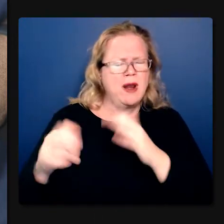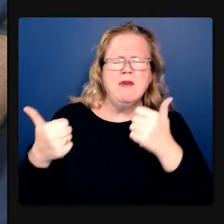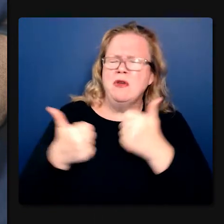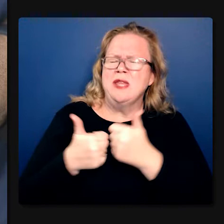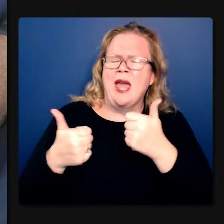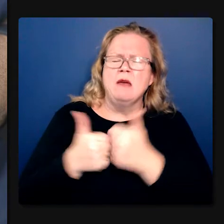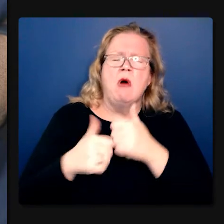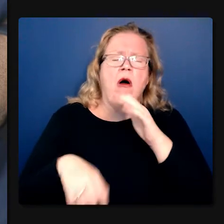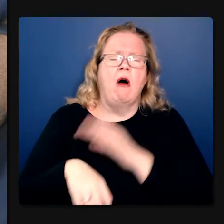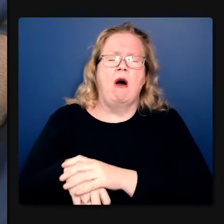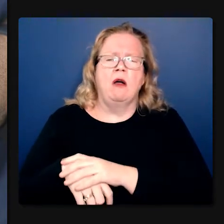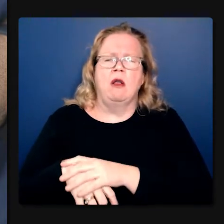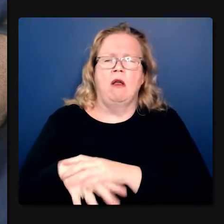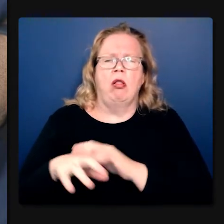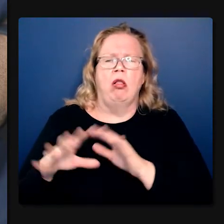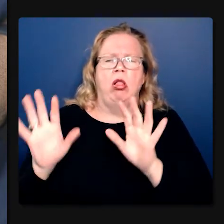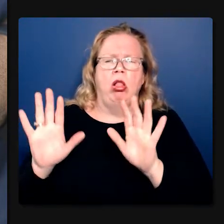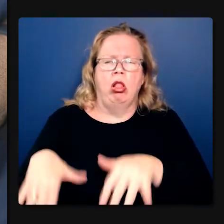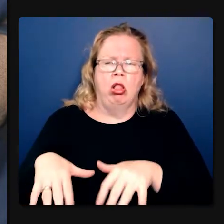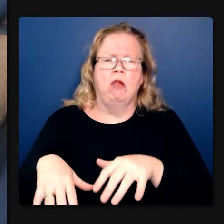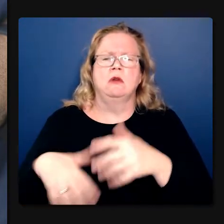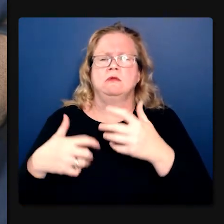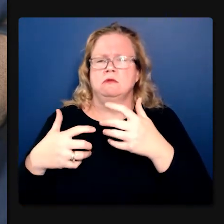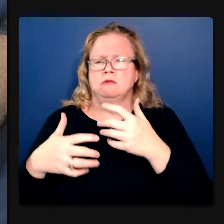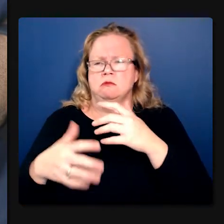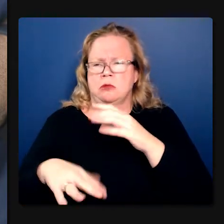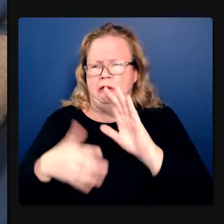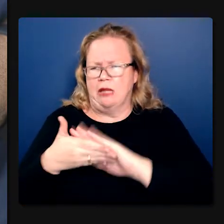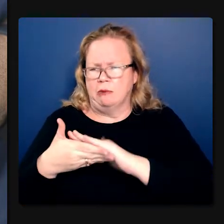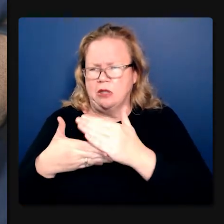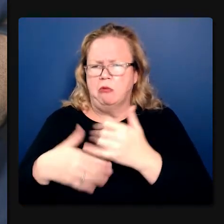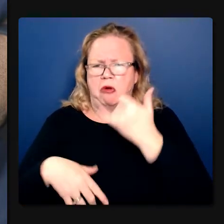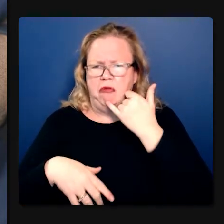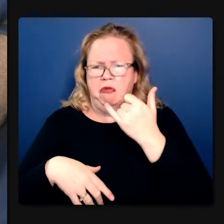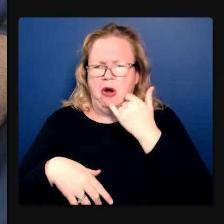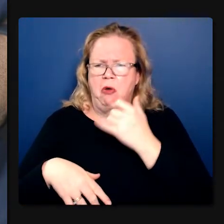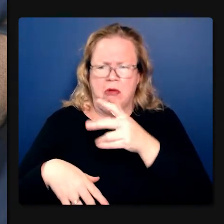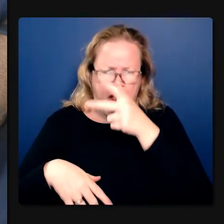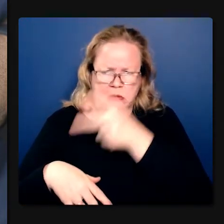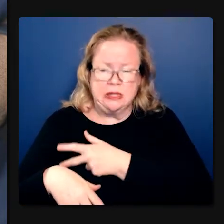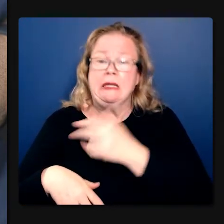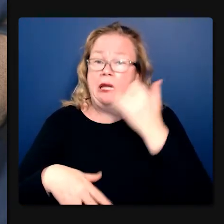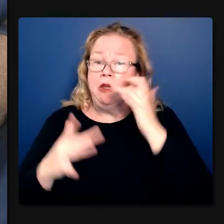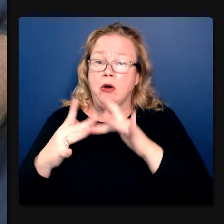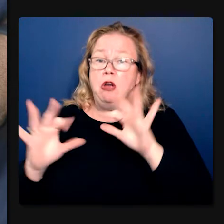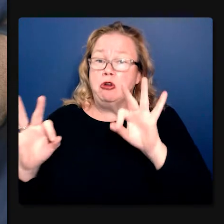on an absolute potato of a laptop or a phone. As long as you have a solid Internet connection,